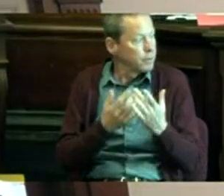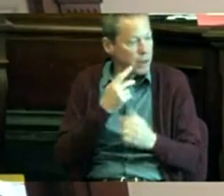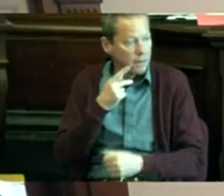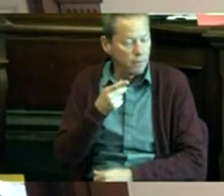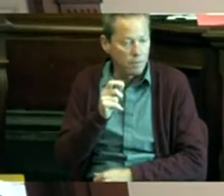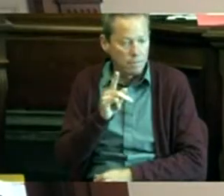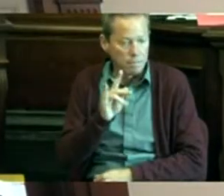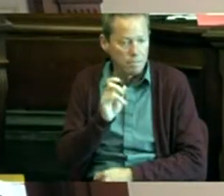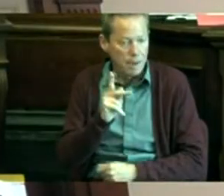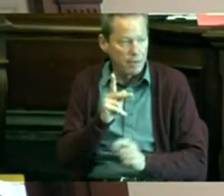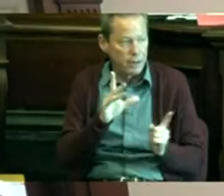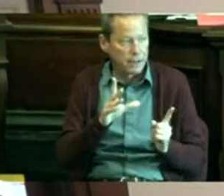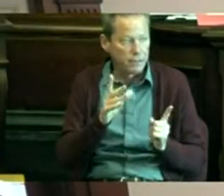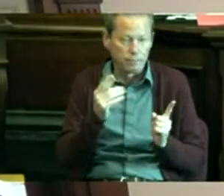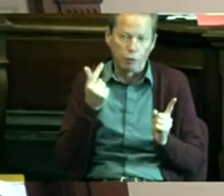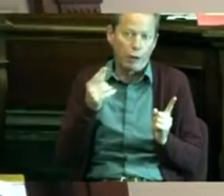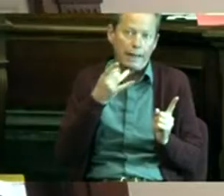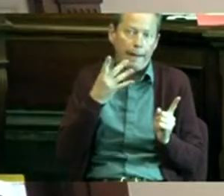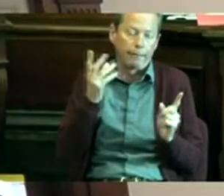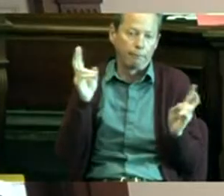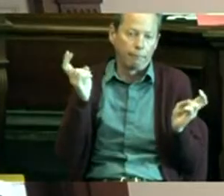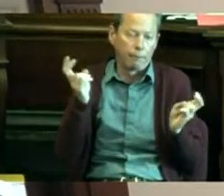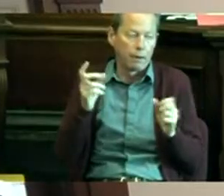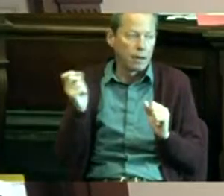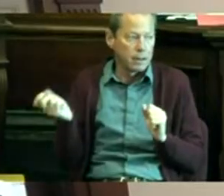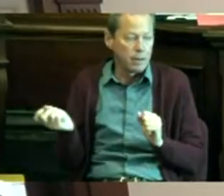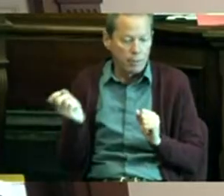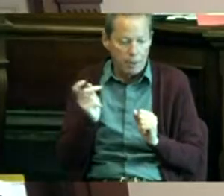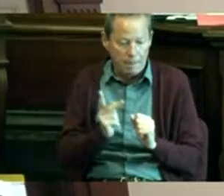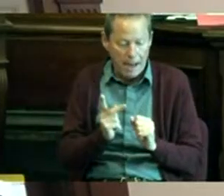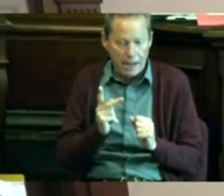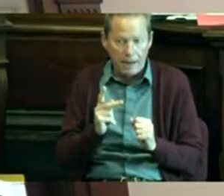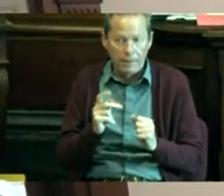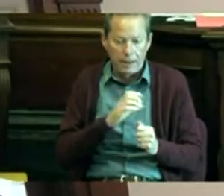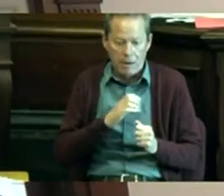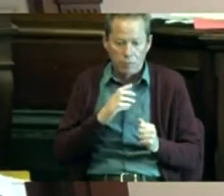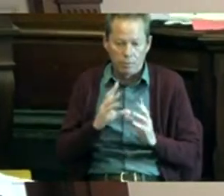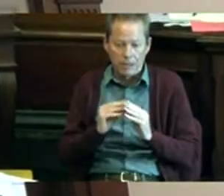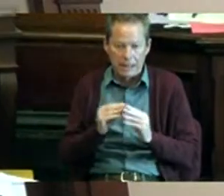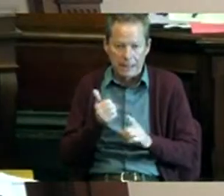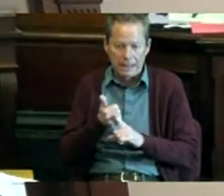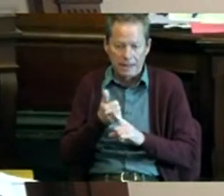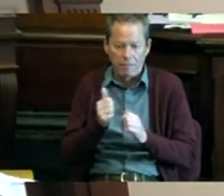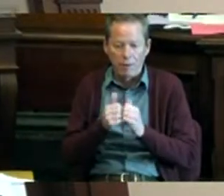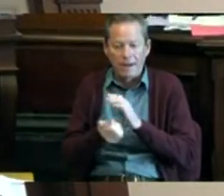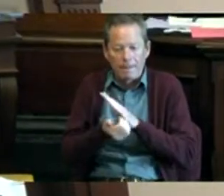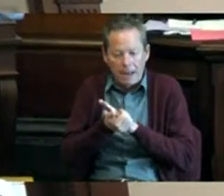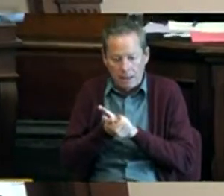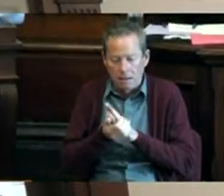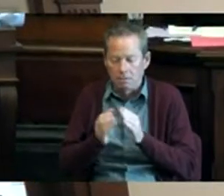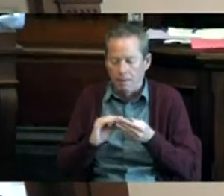next until the council meeting. Correct. I would, I would like I was waiting for Patrick's green